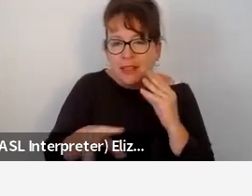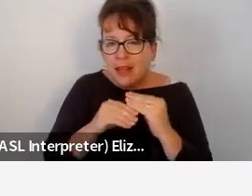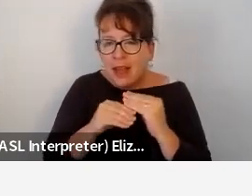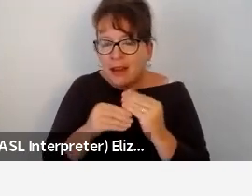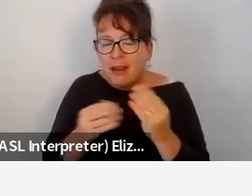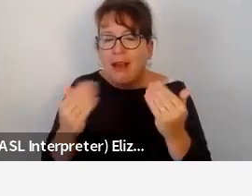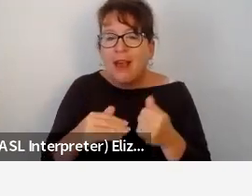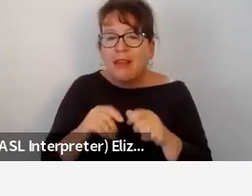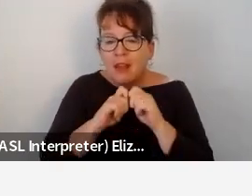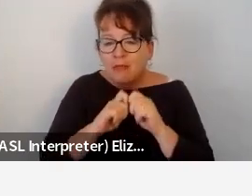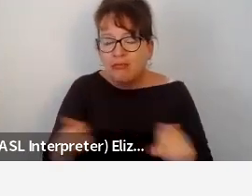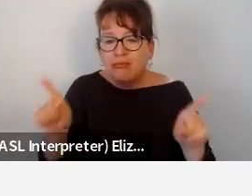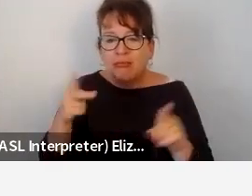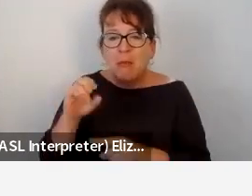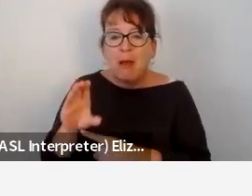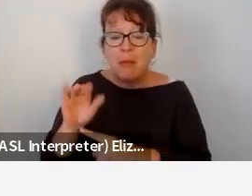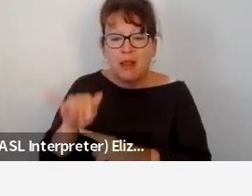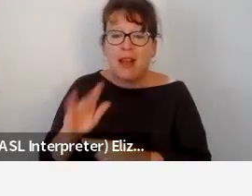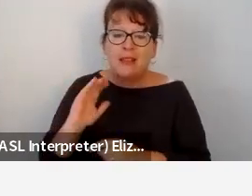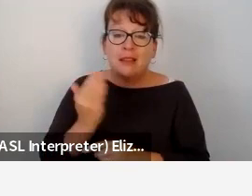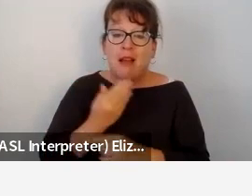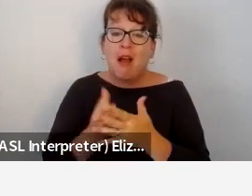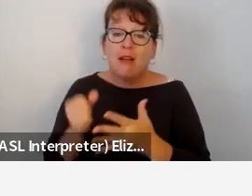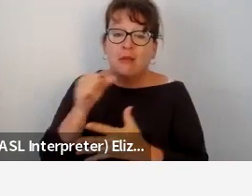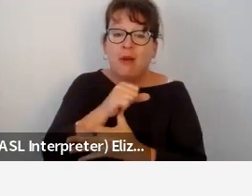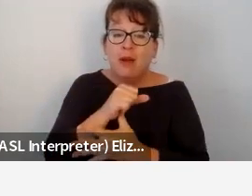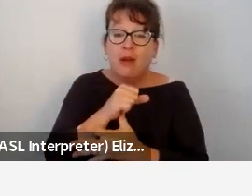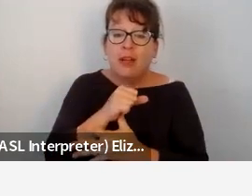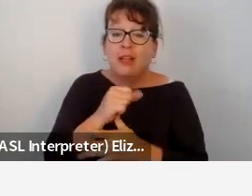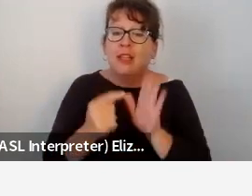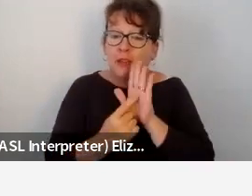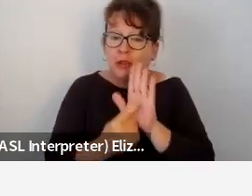Yes. Thanks, Sarah. Thanks for walking us through those program